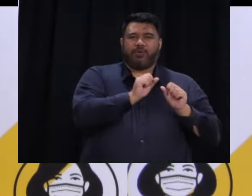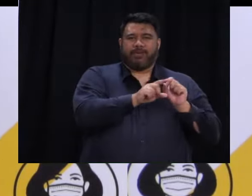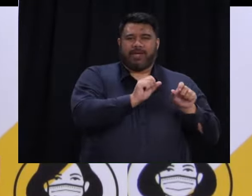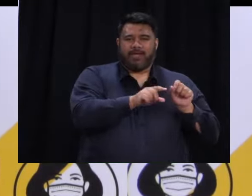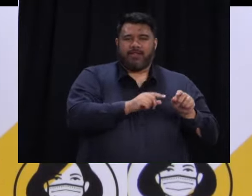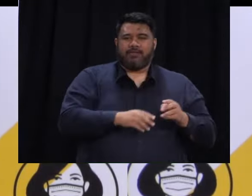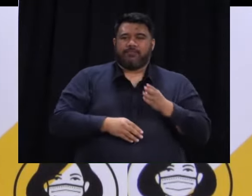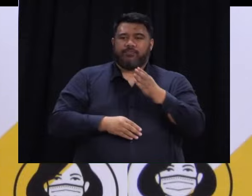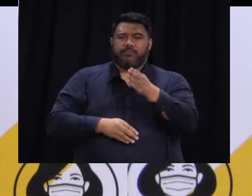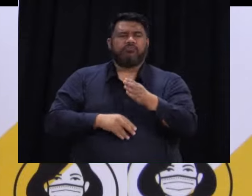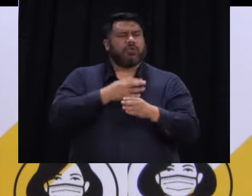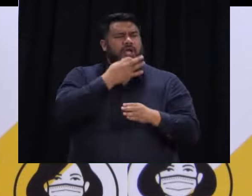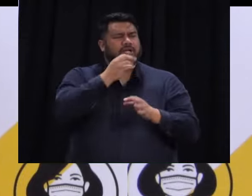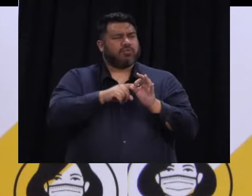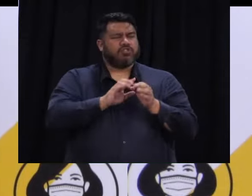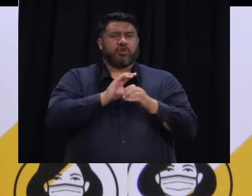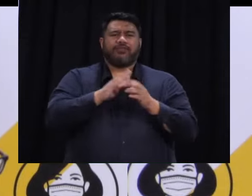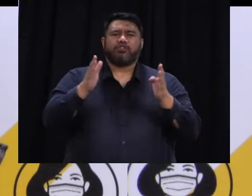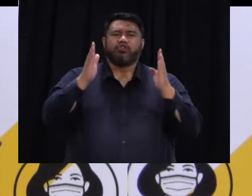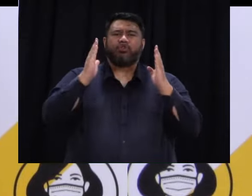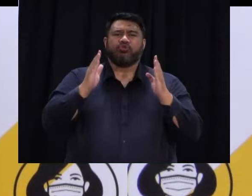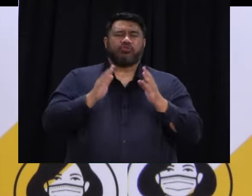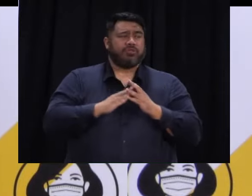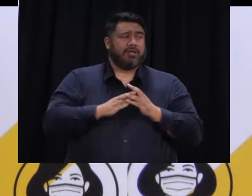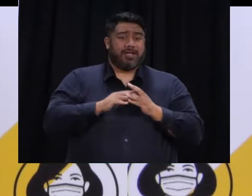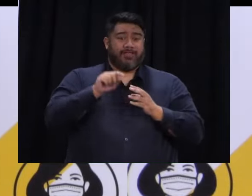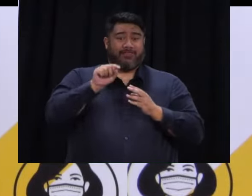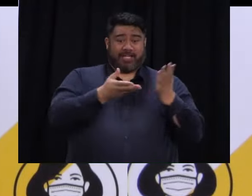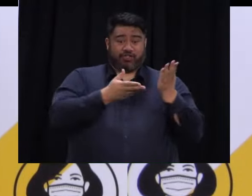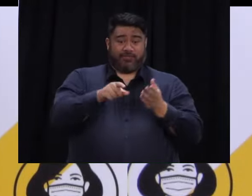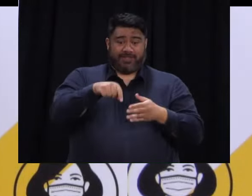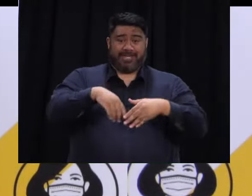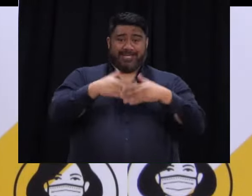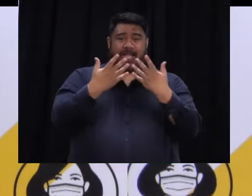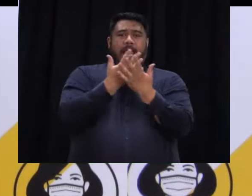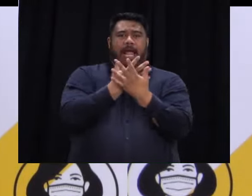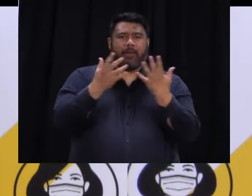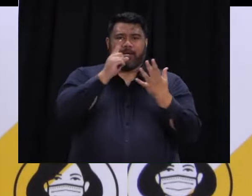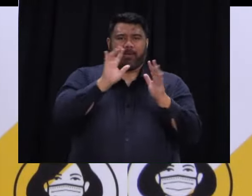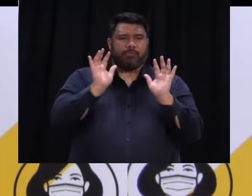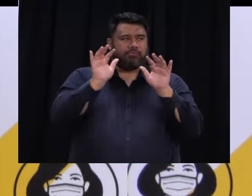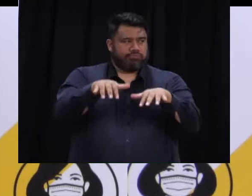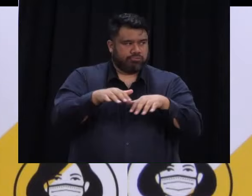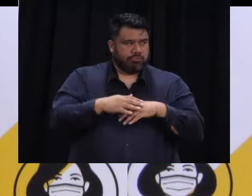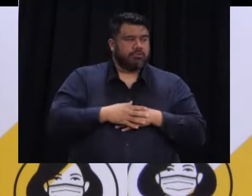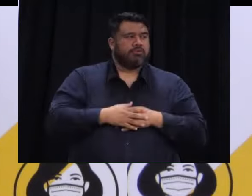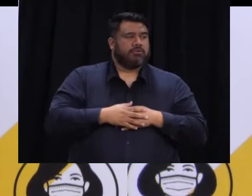amount of people undertaking that and we can move people on to the contact tracing. Just on the church service,